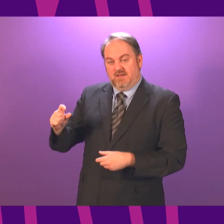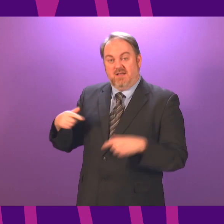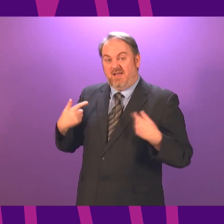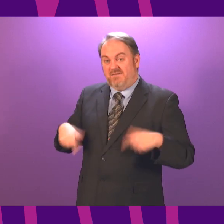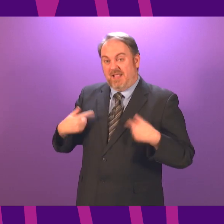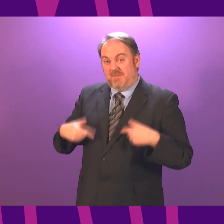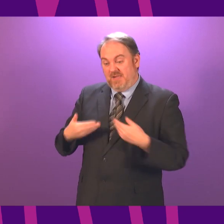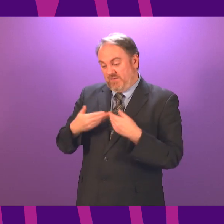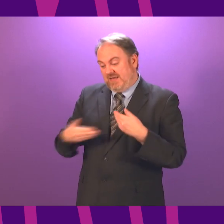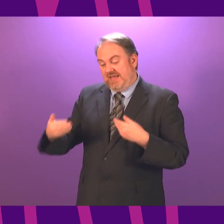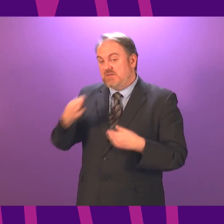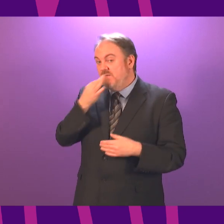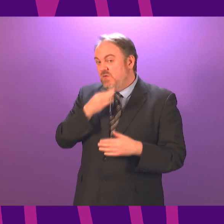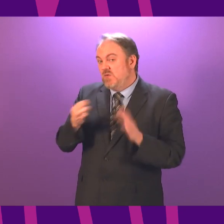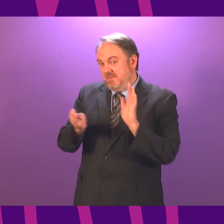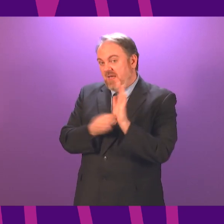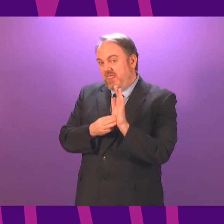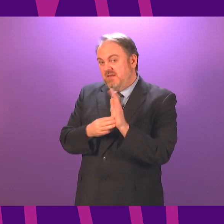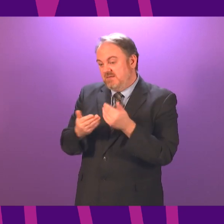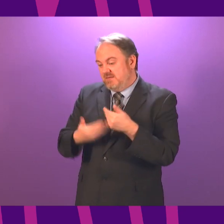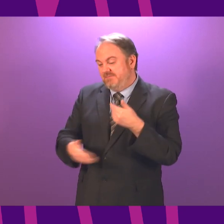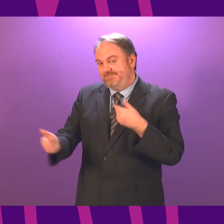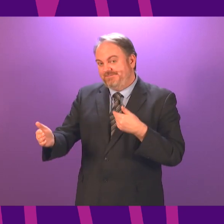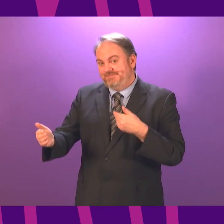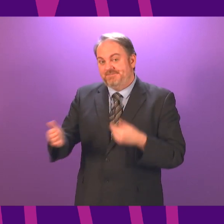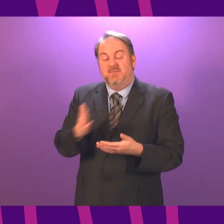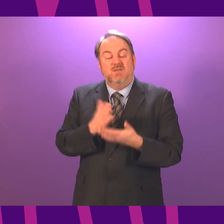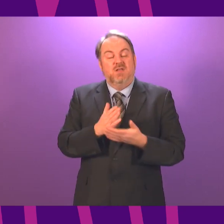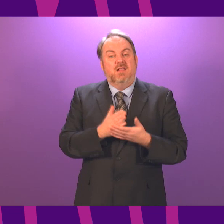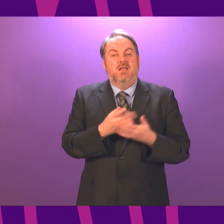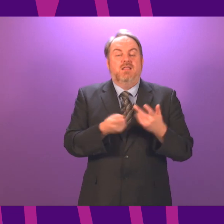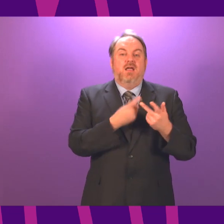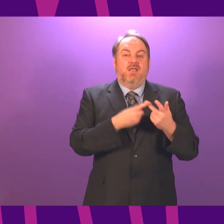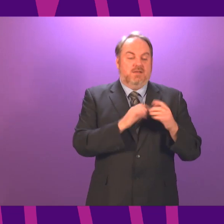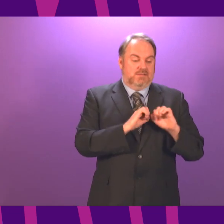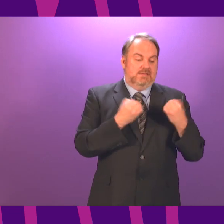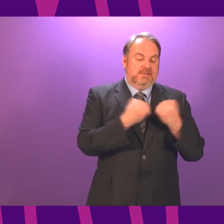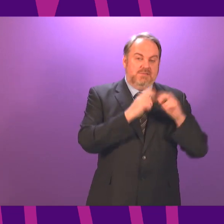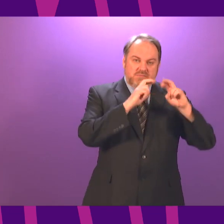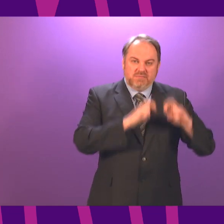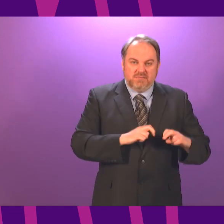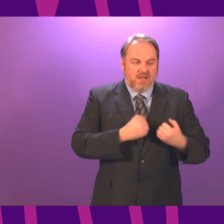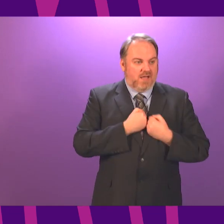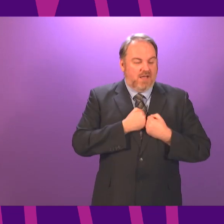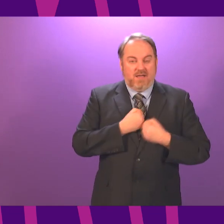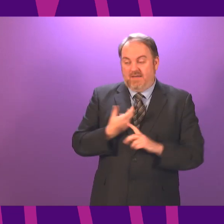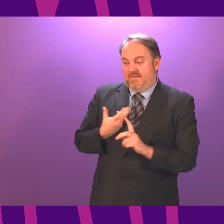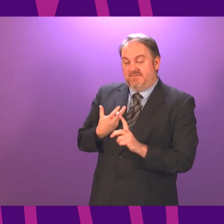the next couple of months. The teams who model our vaccine supply against our ability to deliver